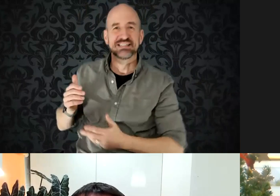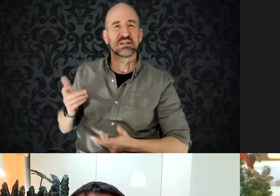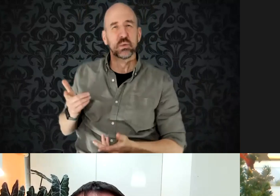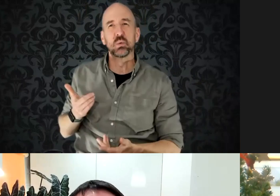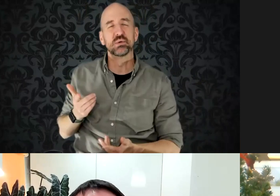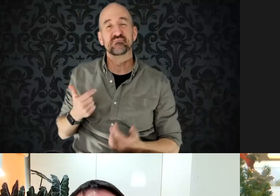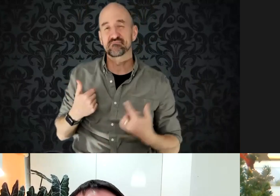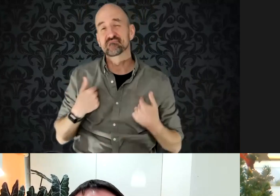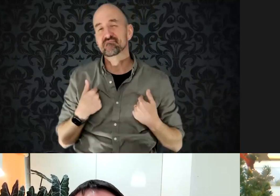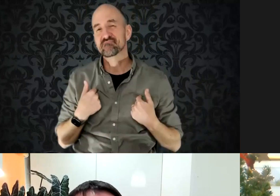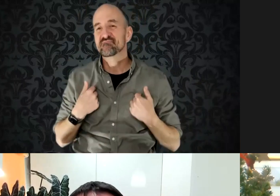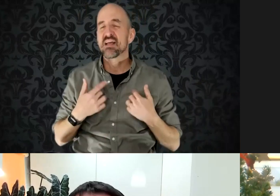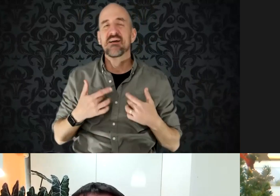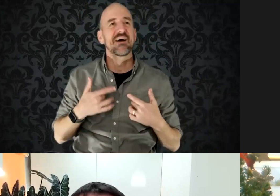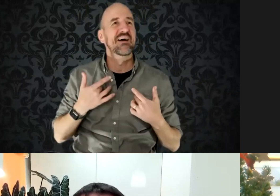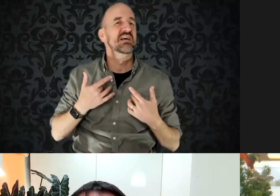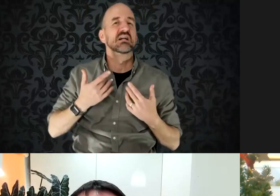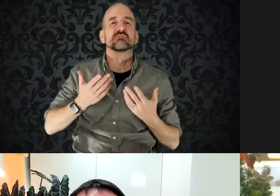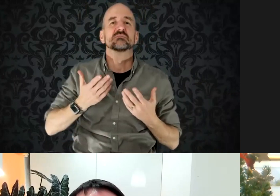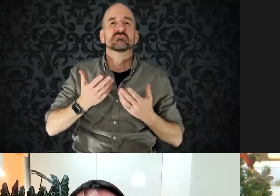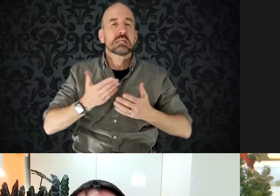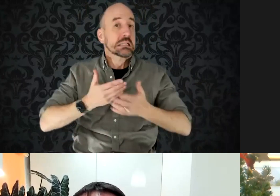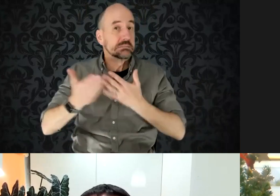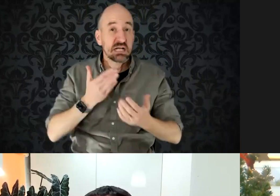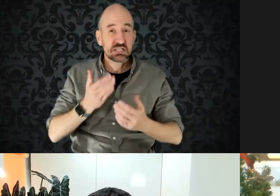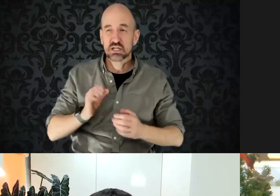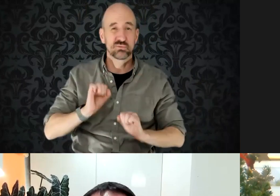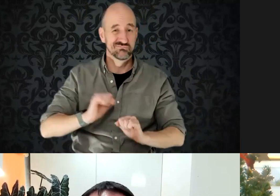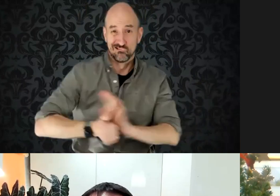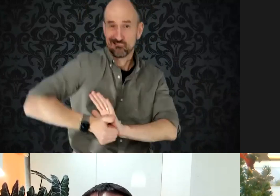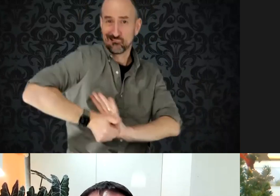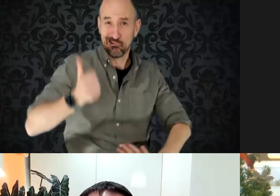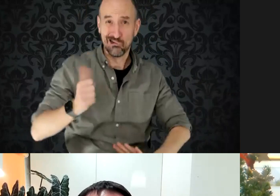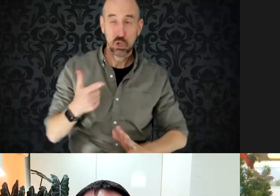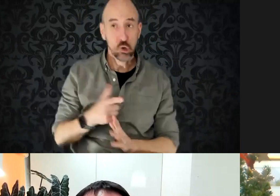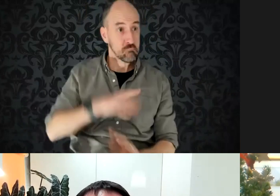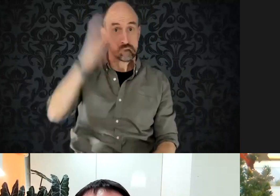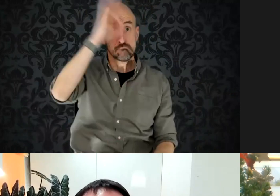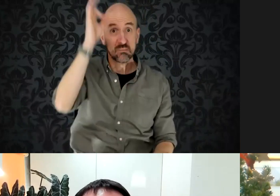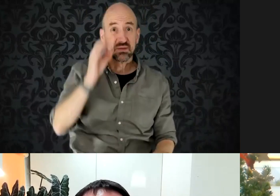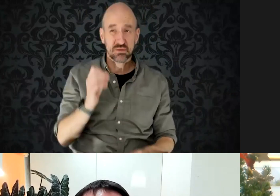would just say also, just try to involve her in as many things as you possibly can. She